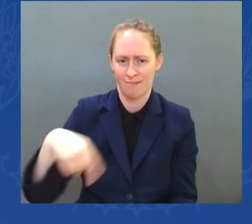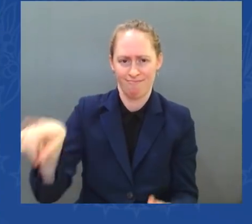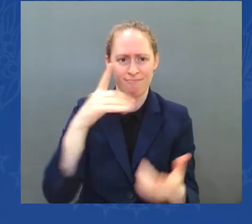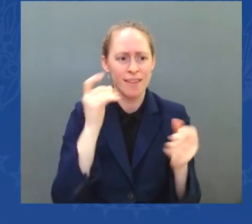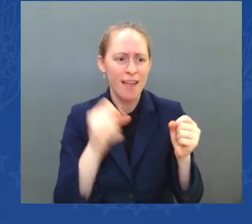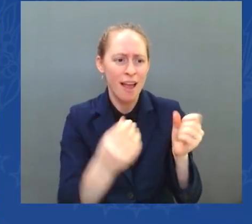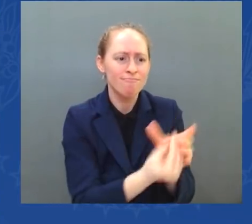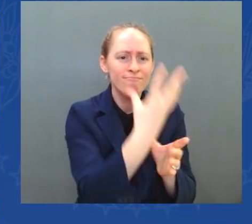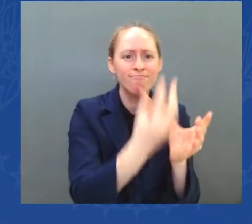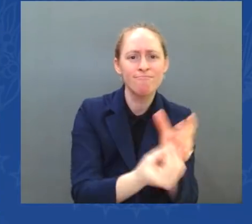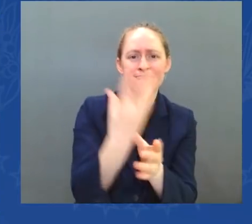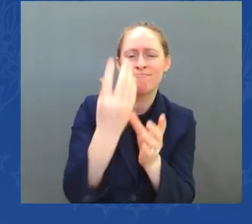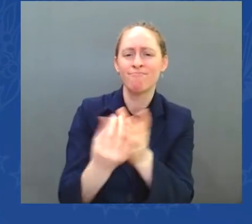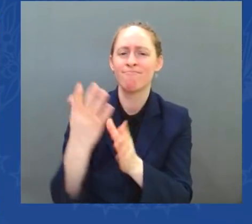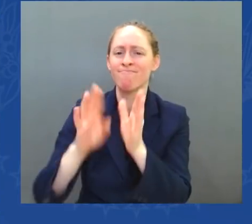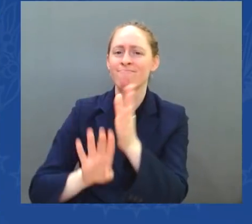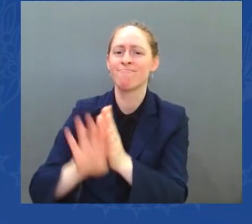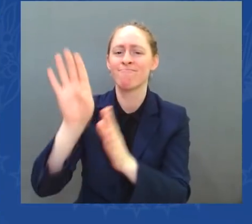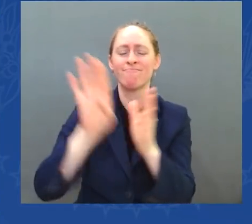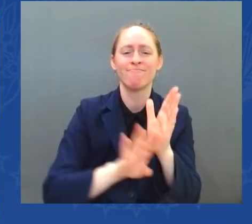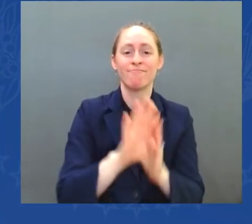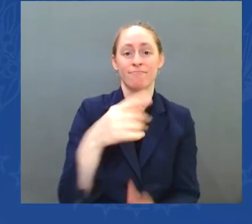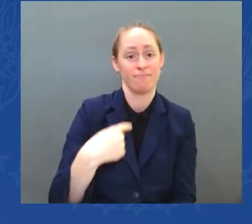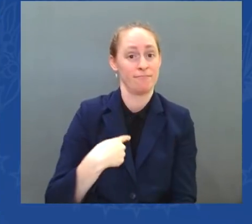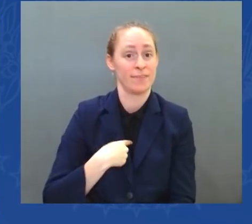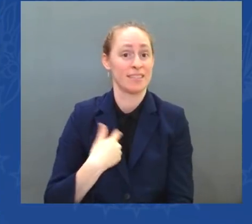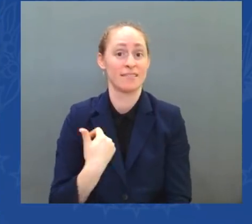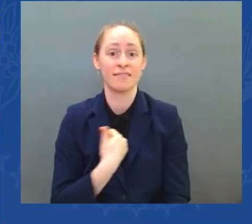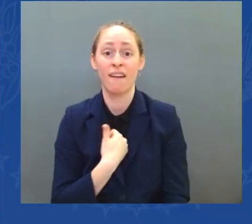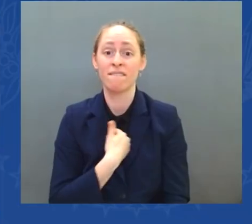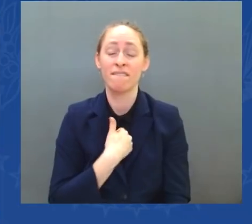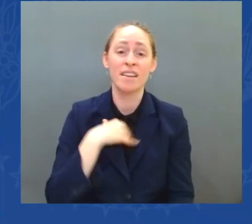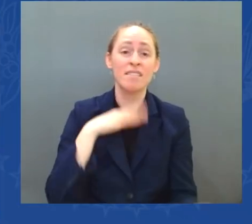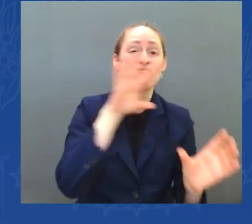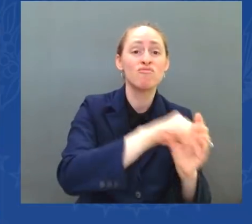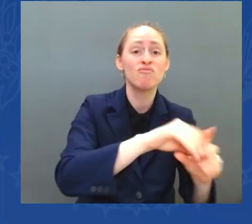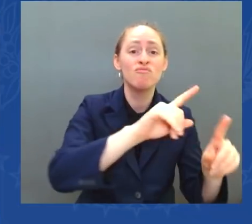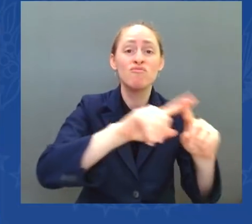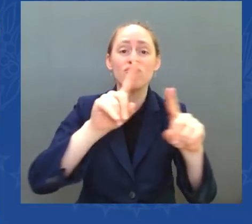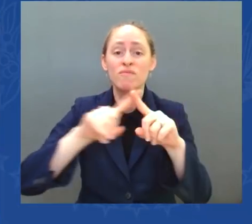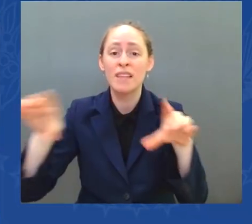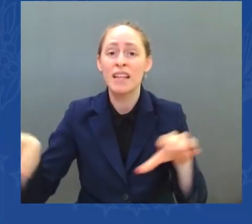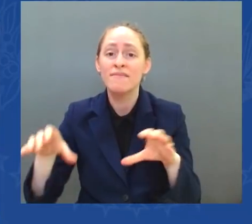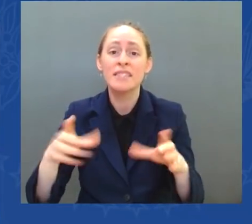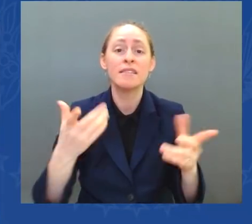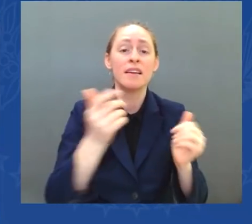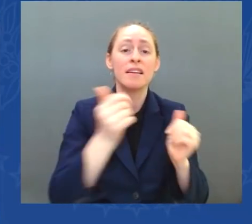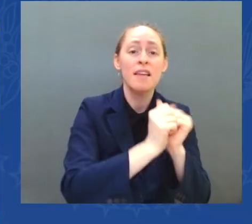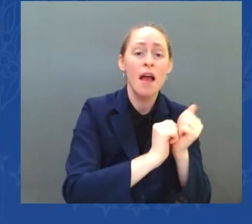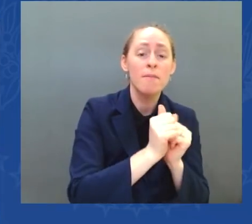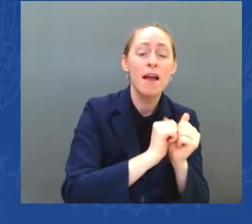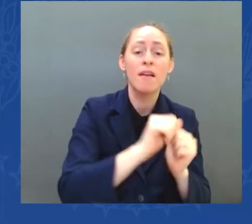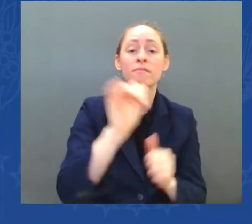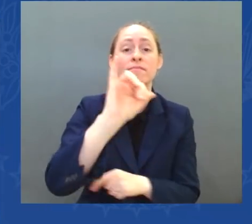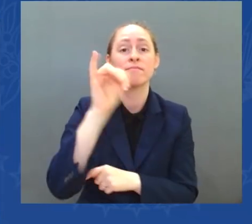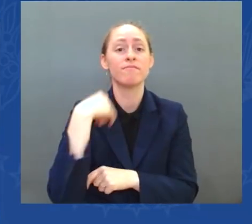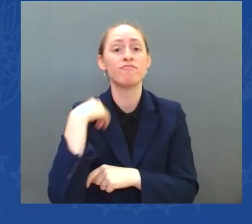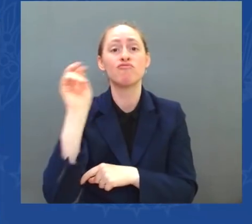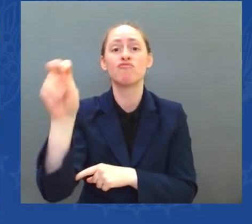and traveled abroad. This and so much more is possible by investments in HPCUs. North Carolina A&T graduates